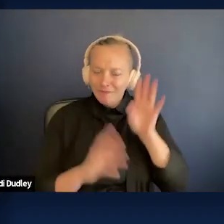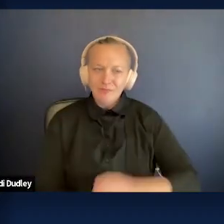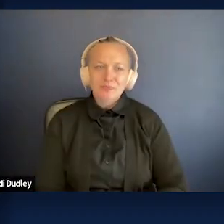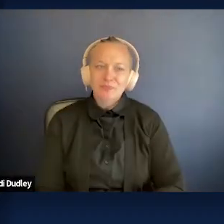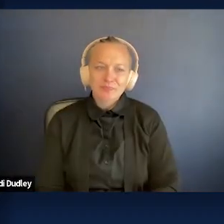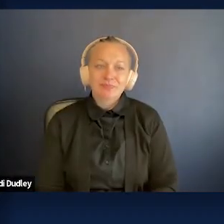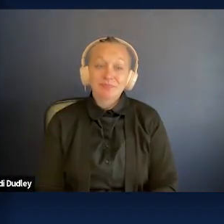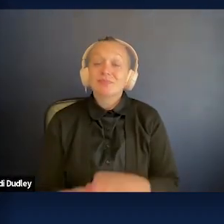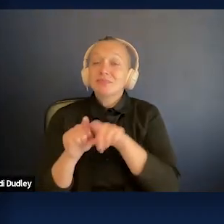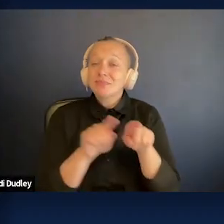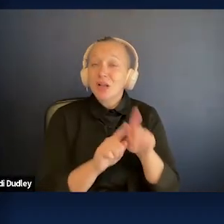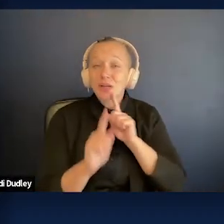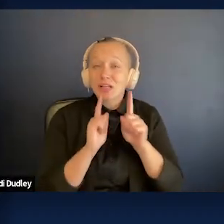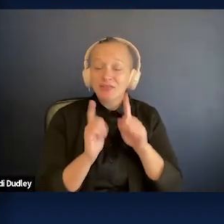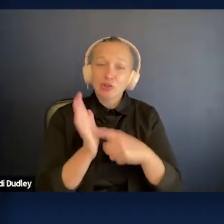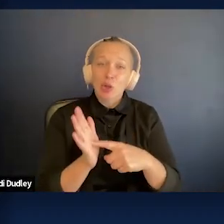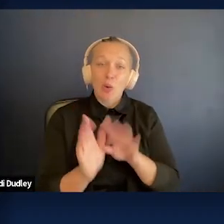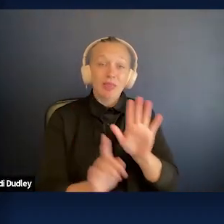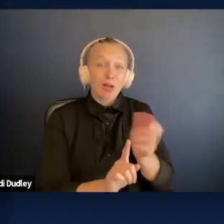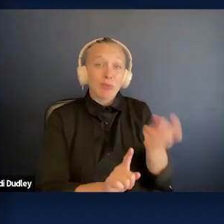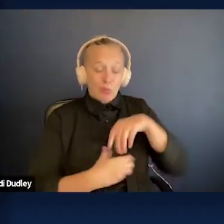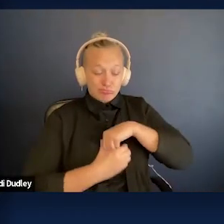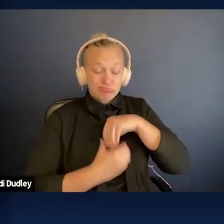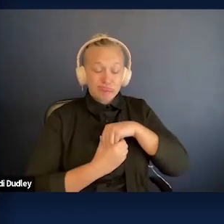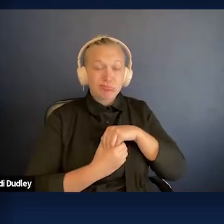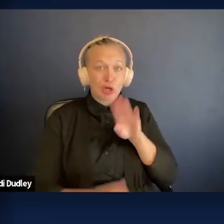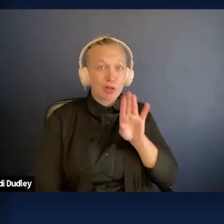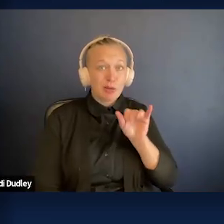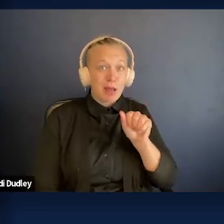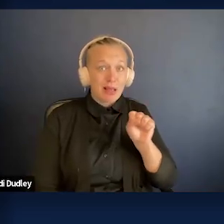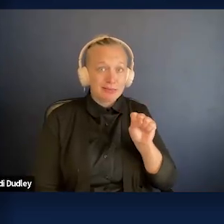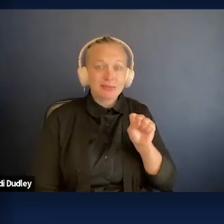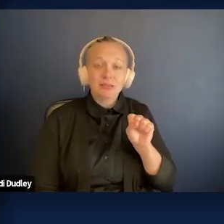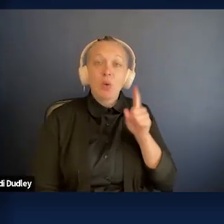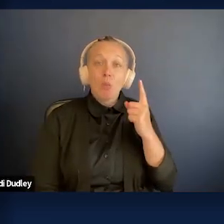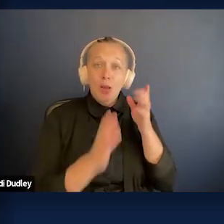Additionally, our interviews reflected on their own personal biases, um, so this interviewee mentioned that they were not.